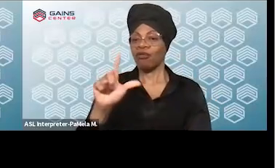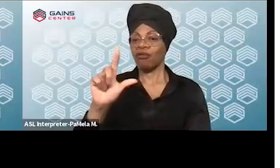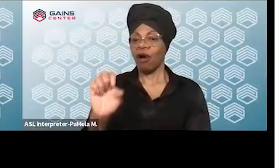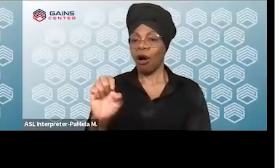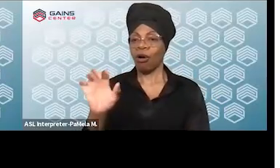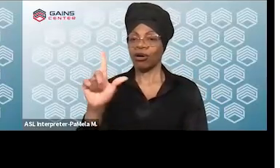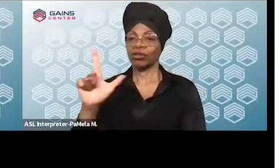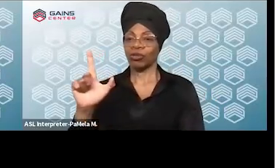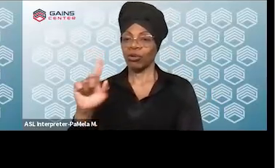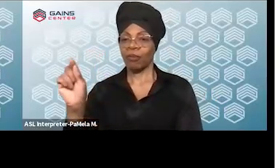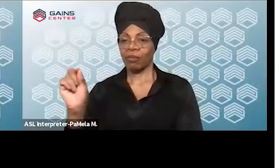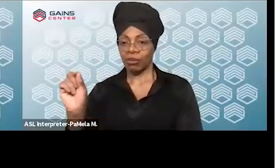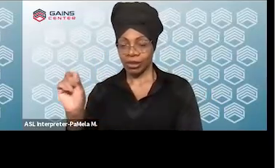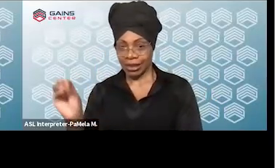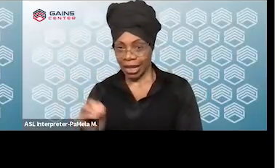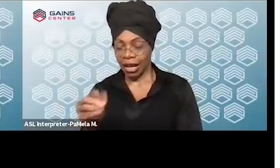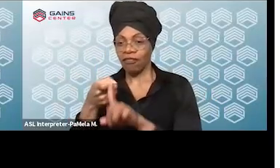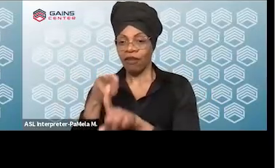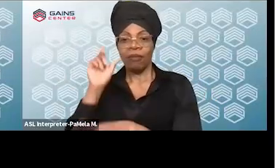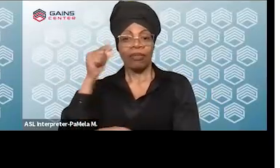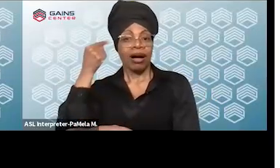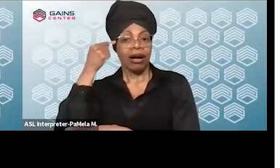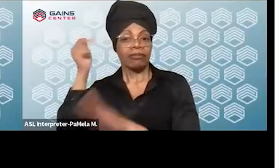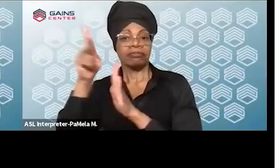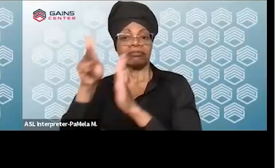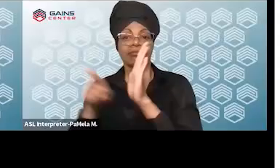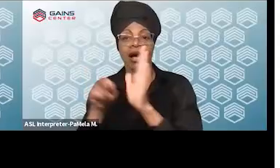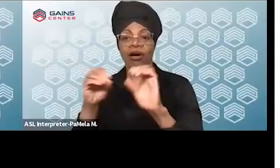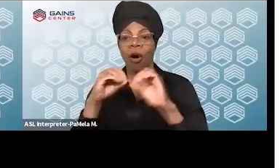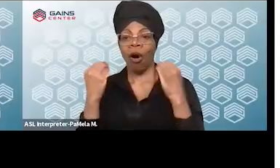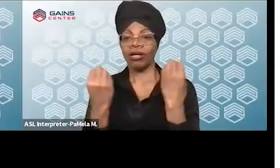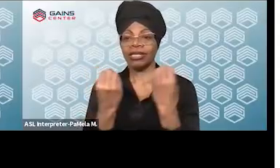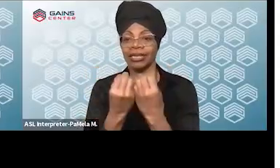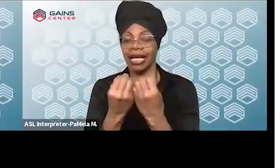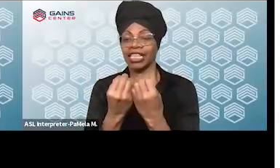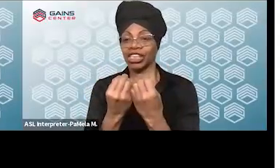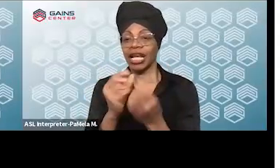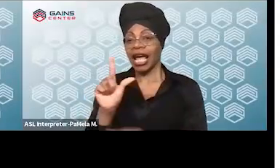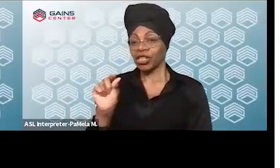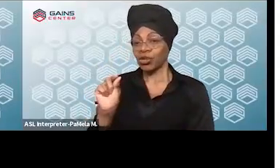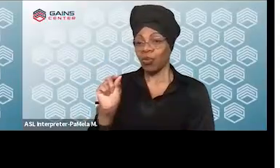from government or policy organizations. And that's closely followed by 20% of you joining